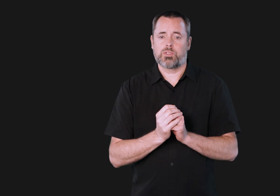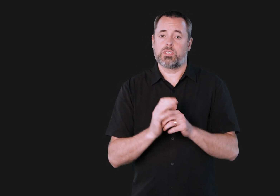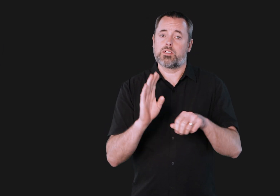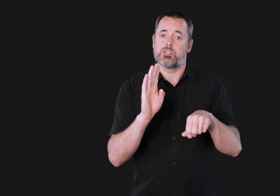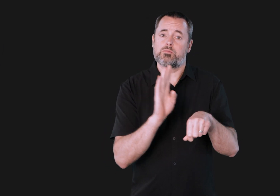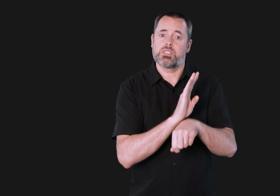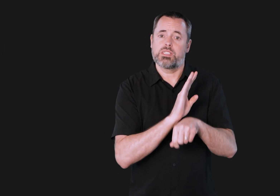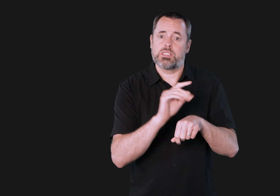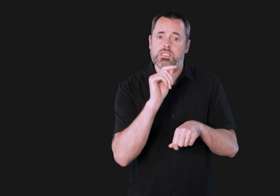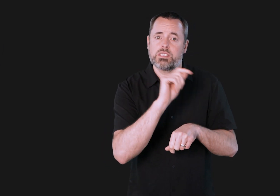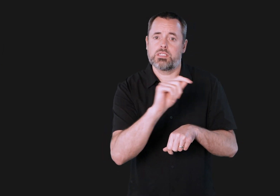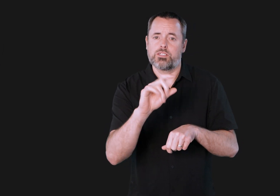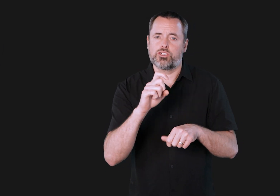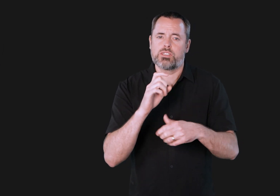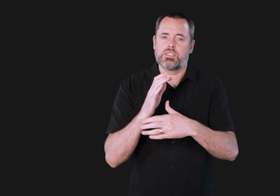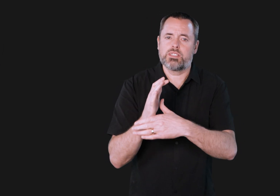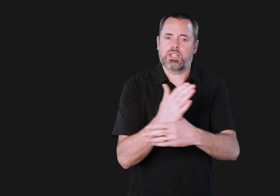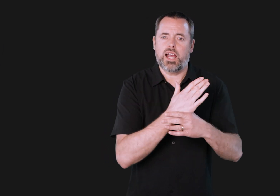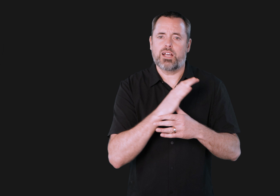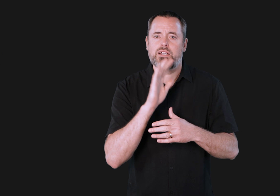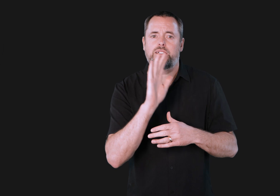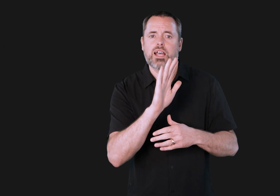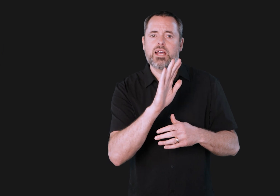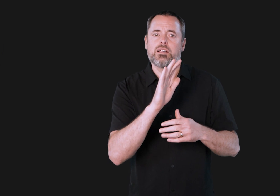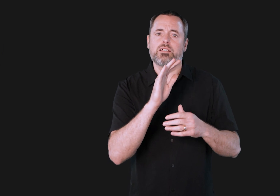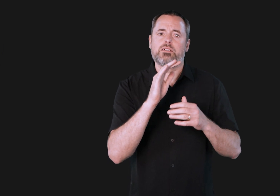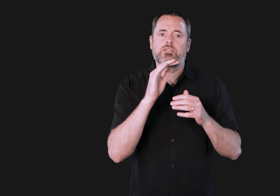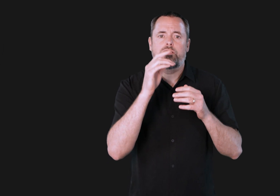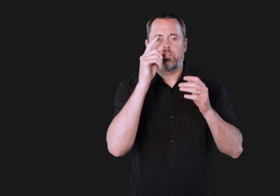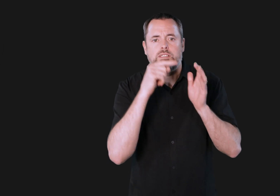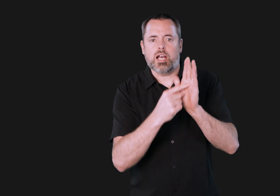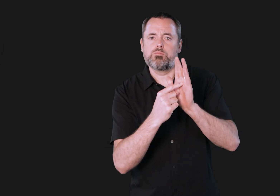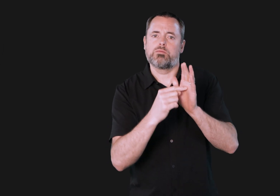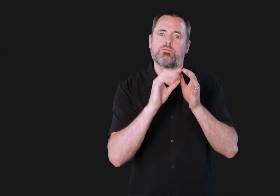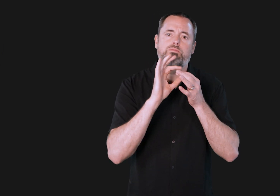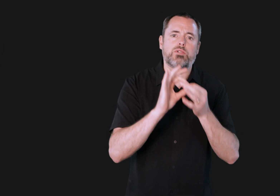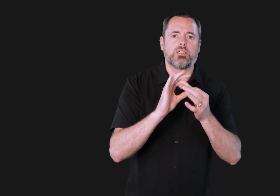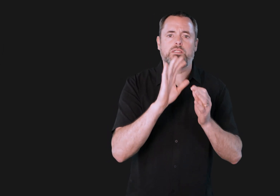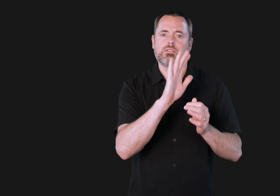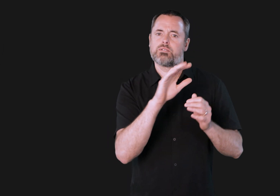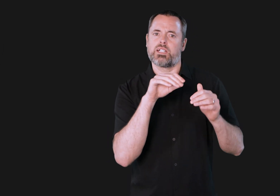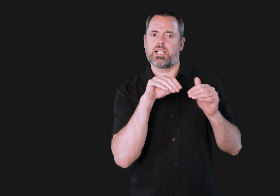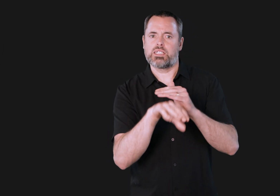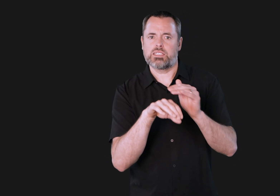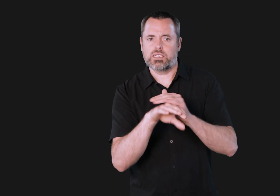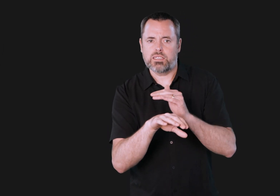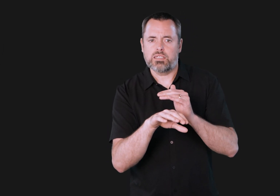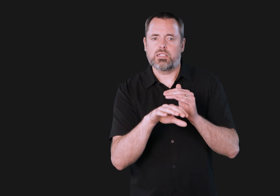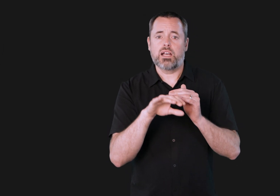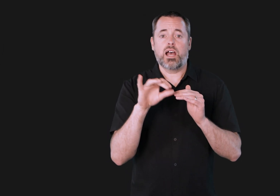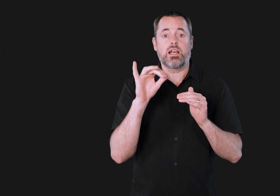Businesses should share their good examples on how to be accessible.